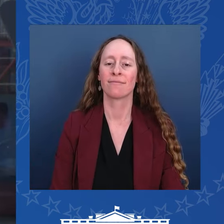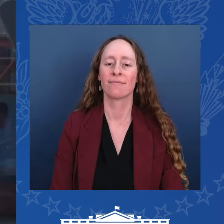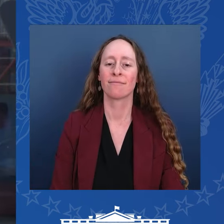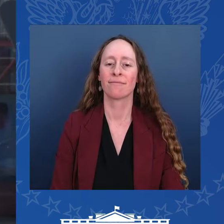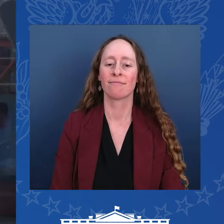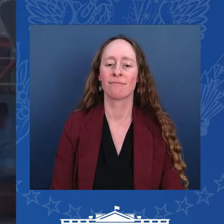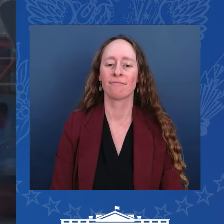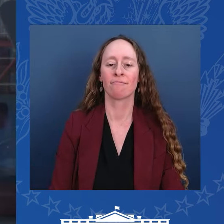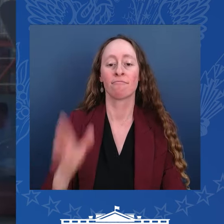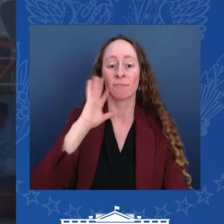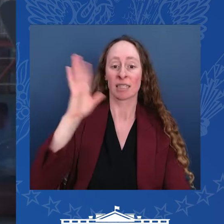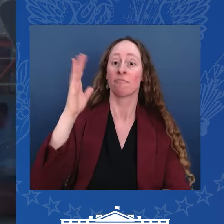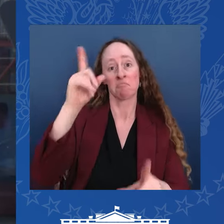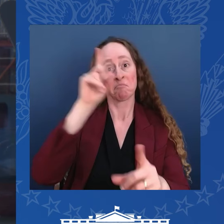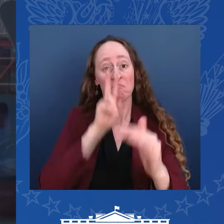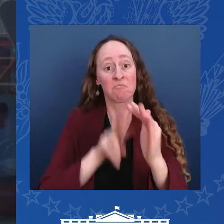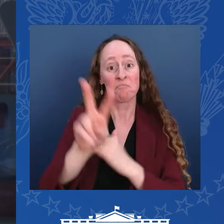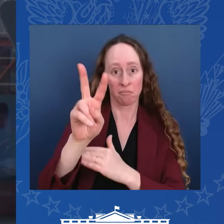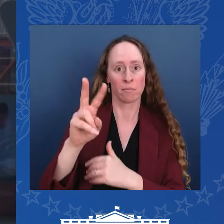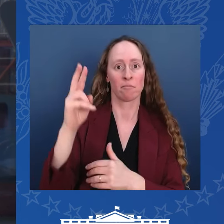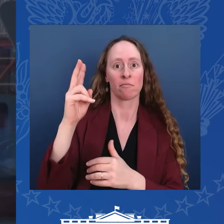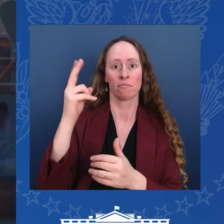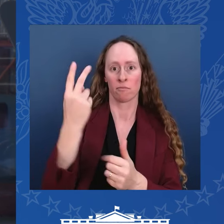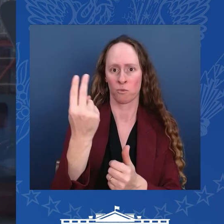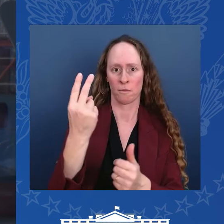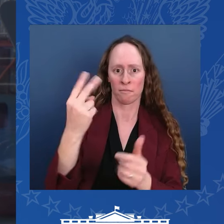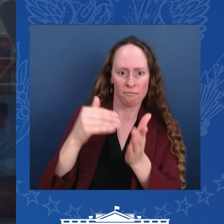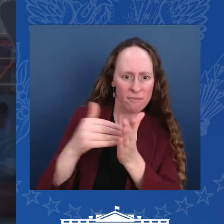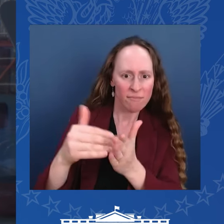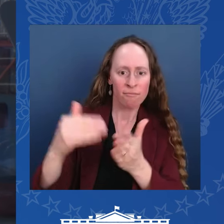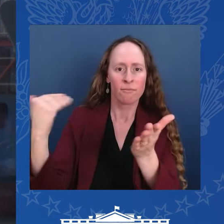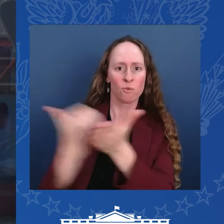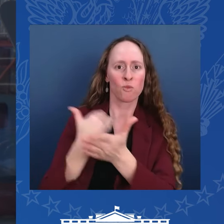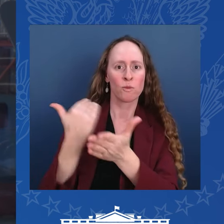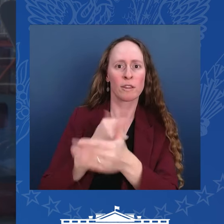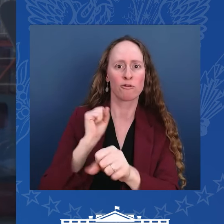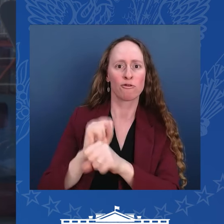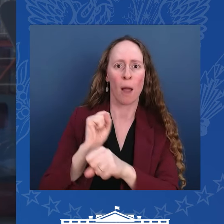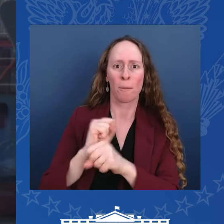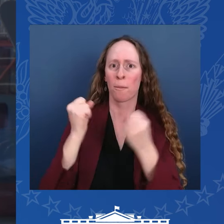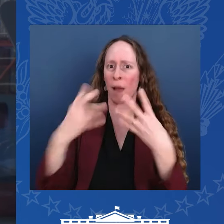Jobs for longshoremen, ironworkers, engineers, electricians, utility workers, steelworkers, laborers,